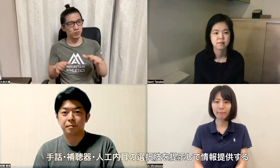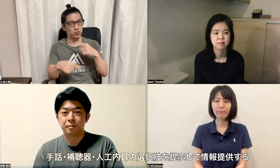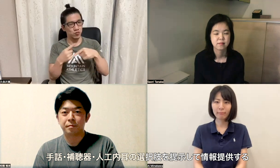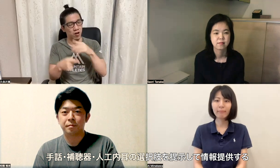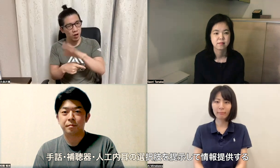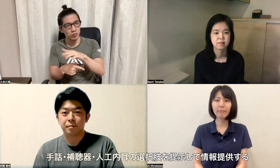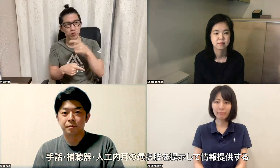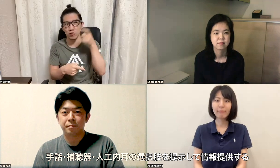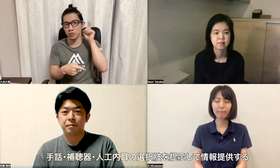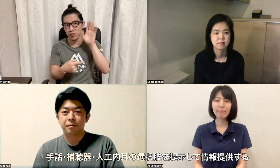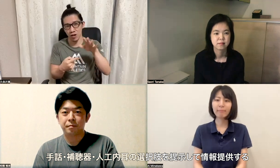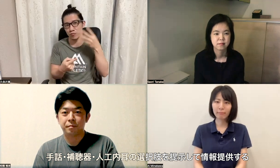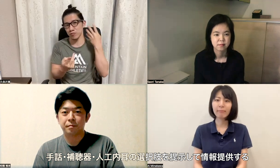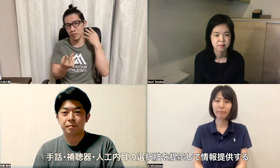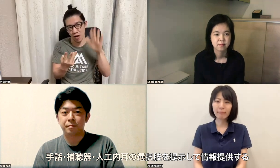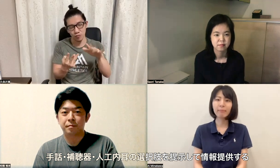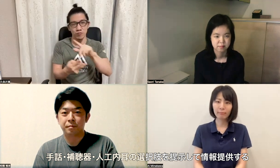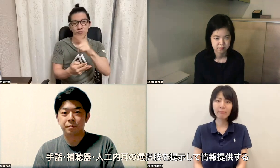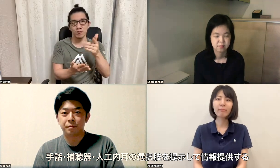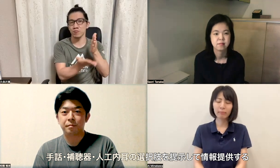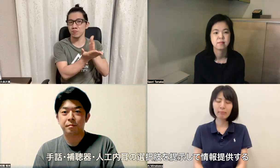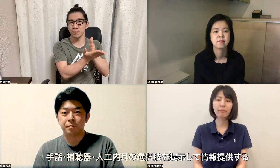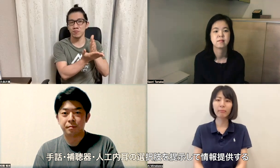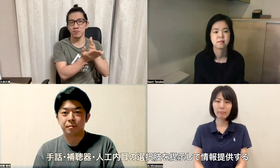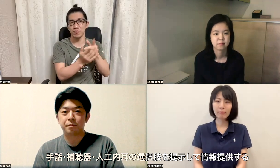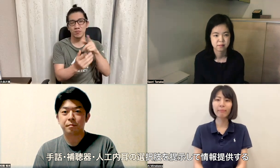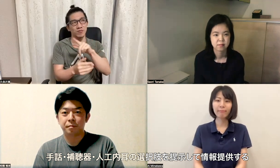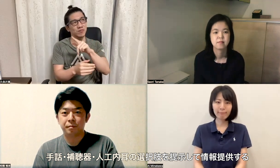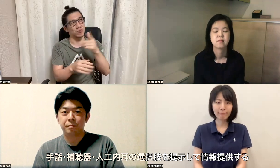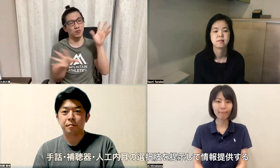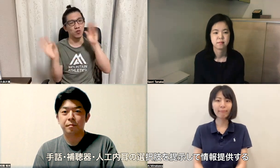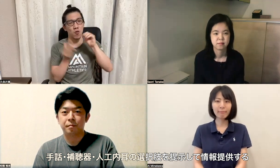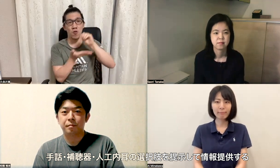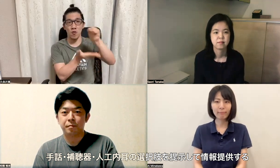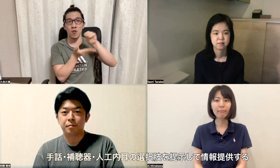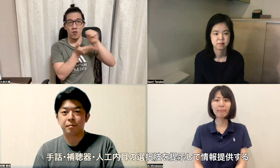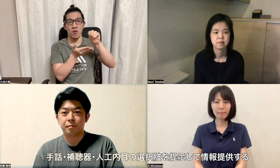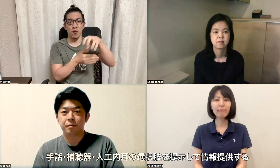providing information about the options for sign language, hearing aids, and cochlear implants.